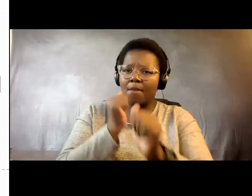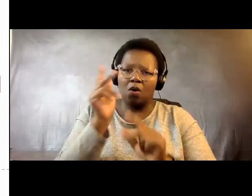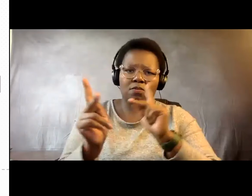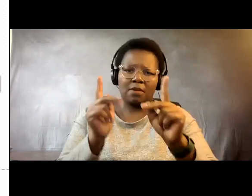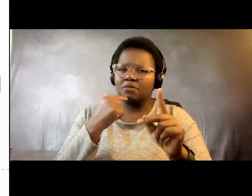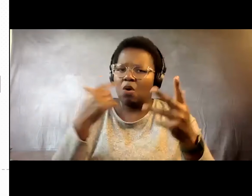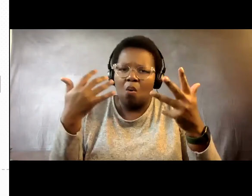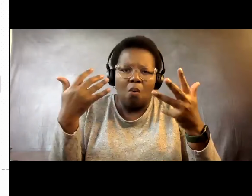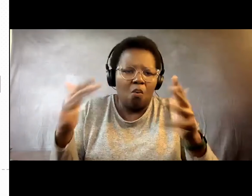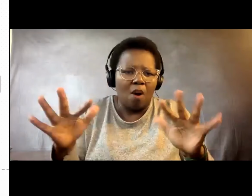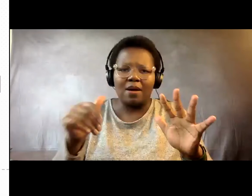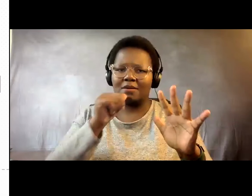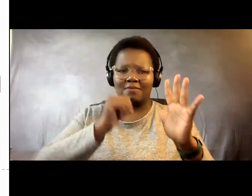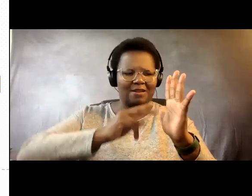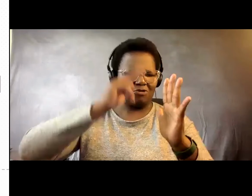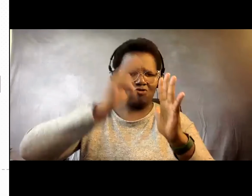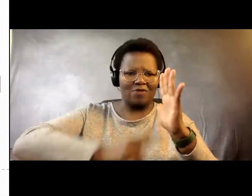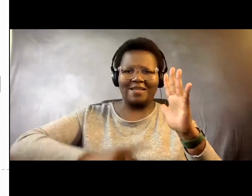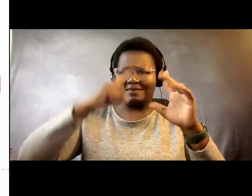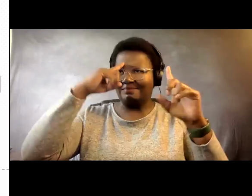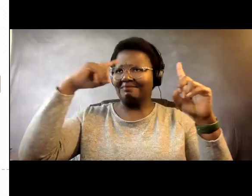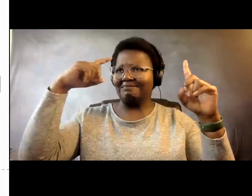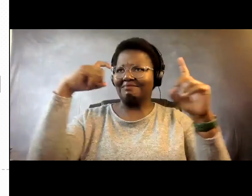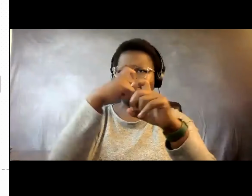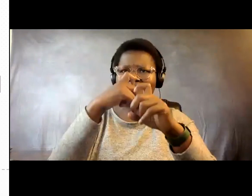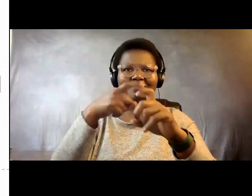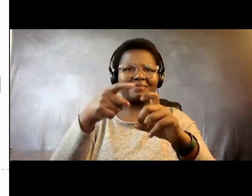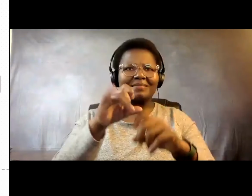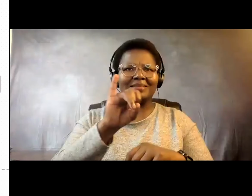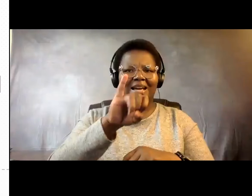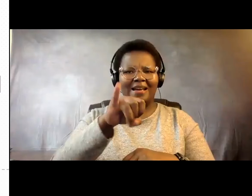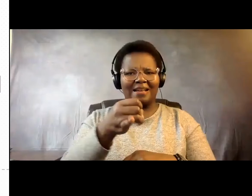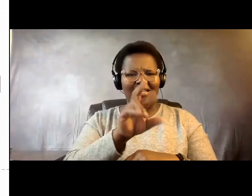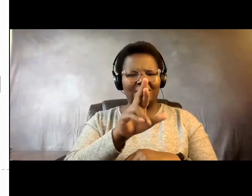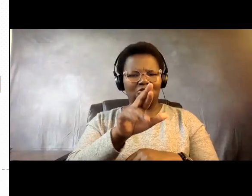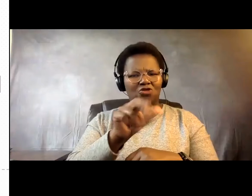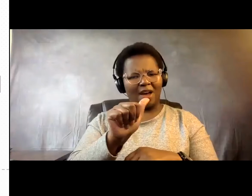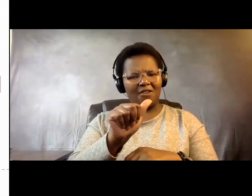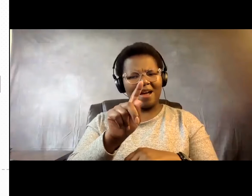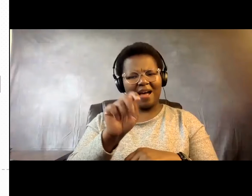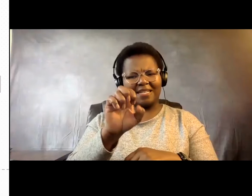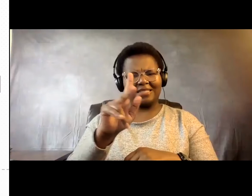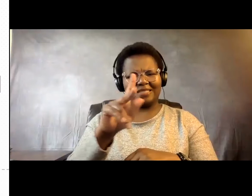complicated Jira tickets, a lot of specification in the backlogs, and often having this kind of